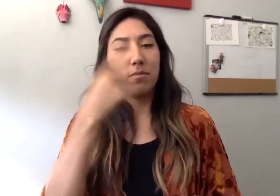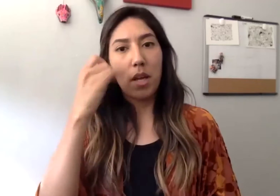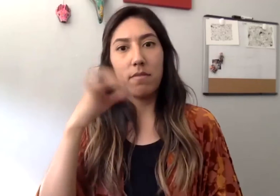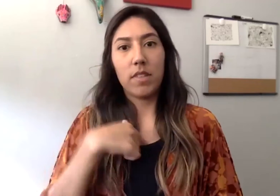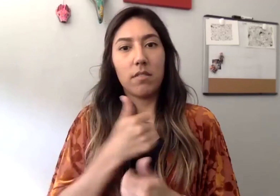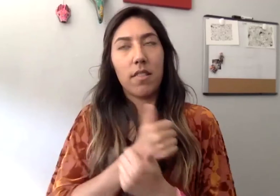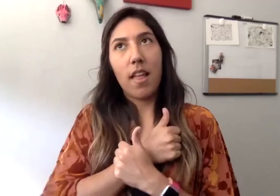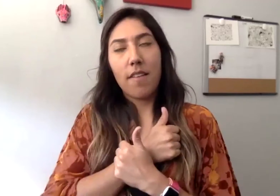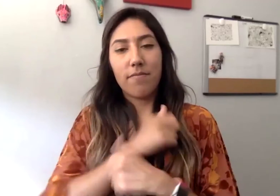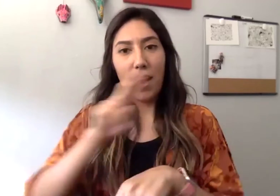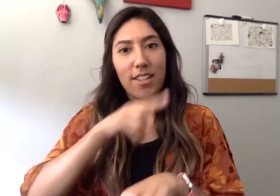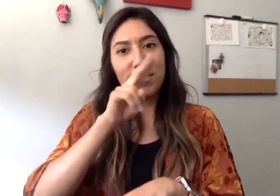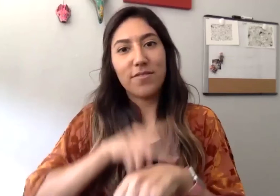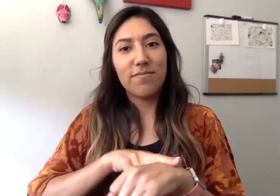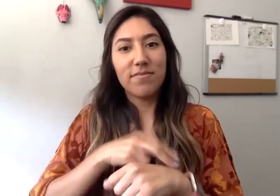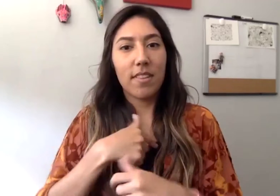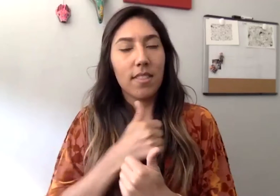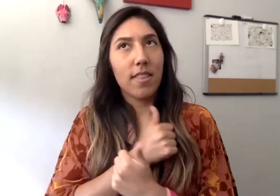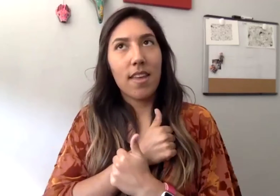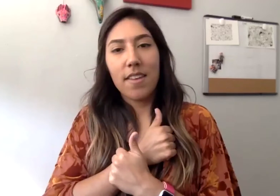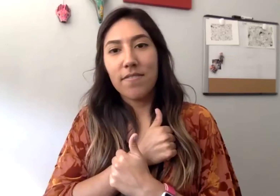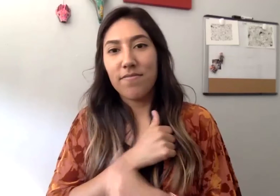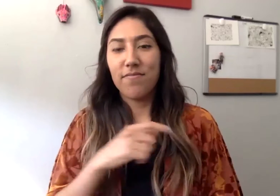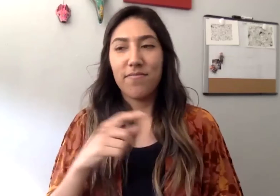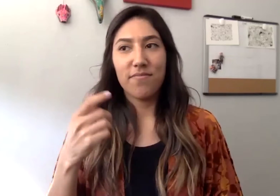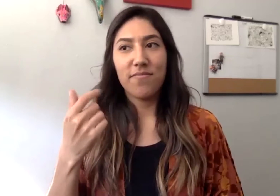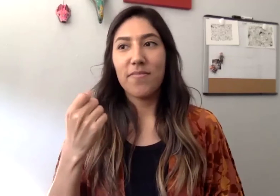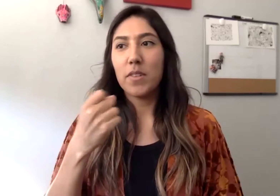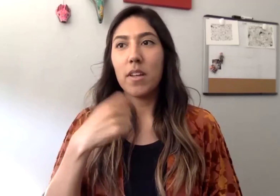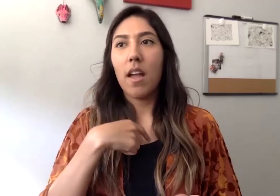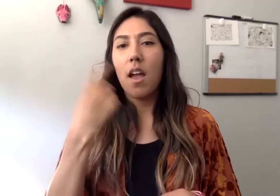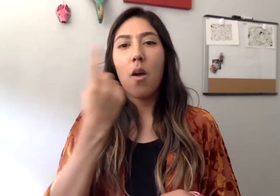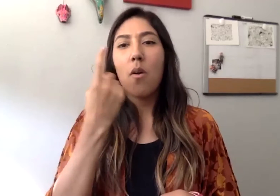Another reason for that design is my love of nature,